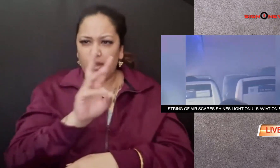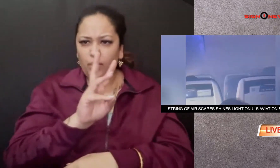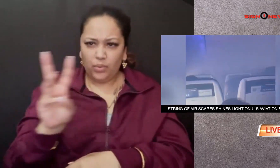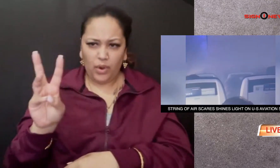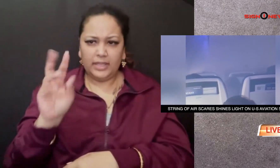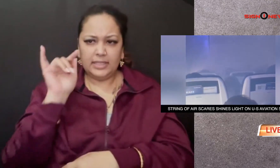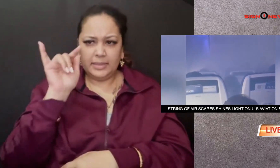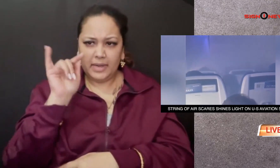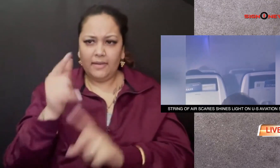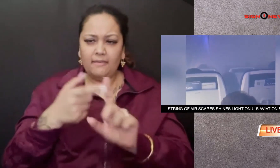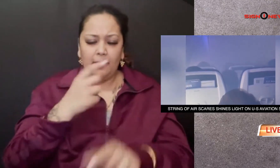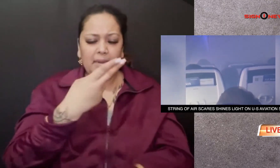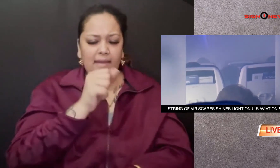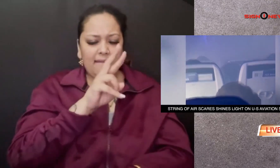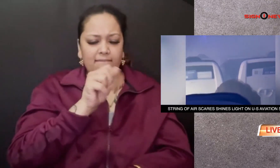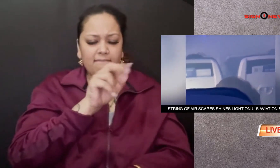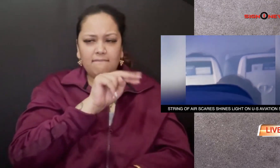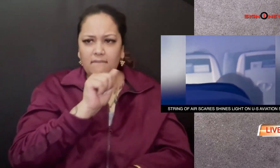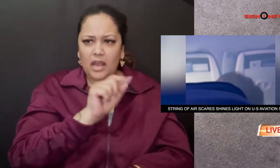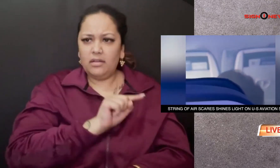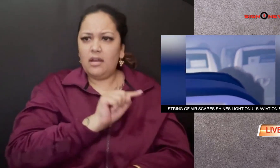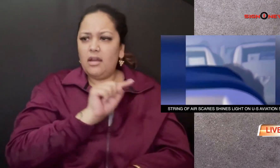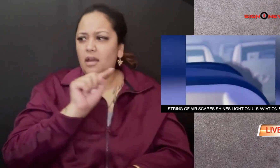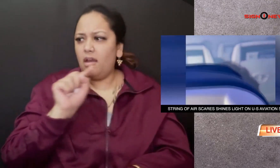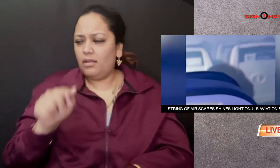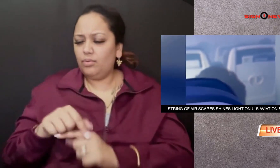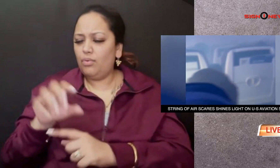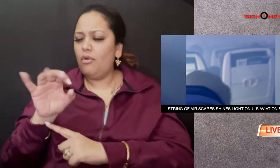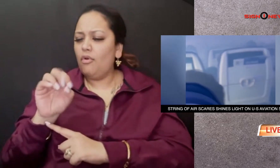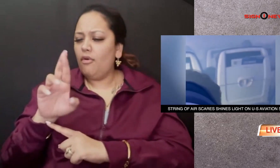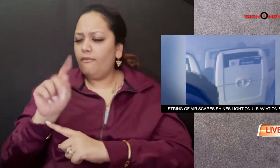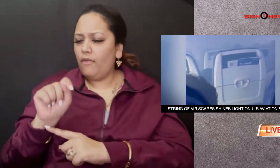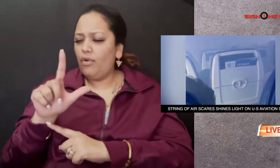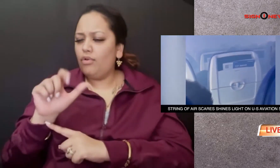Southwest Airlines flight from Havana to Fort Lauderdale.